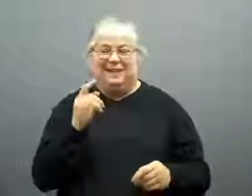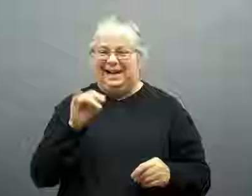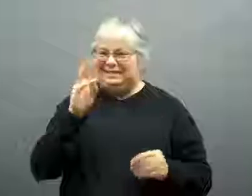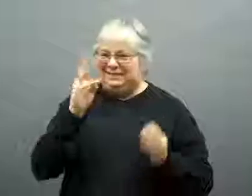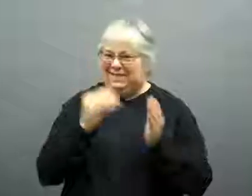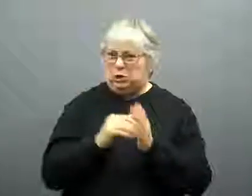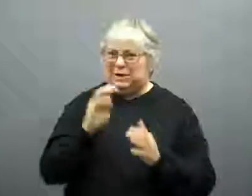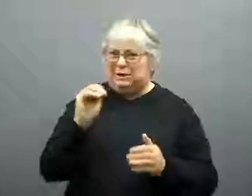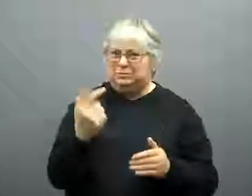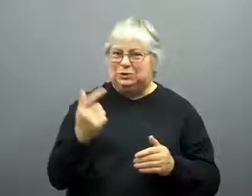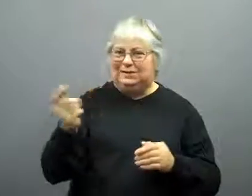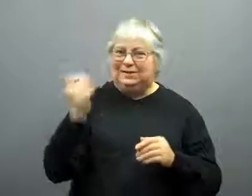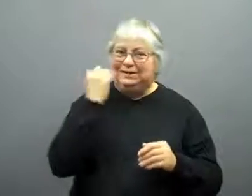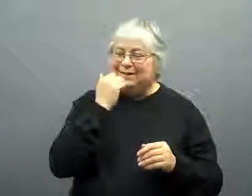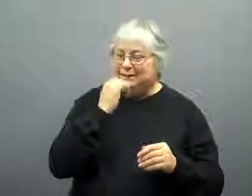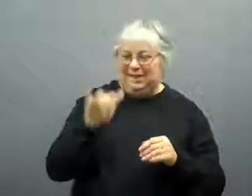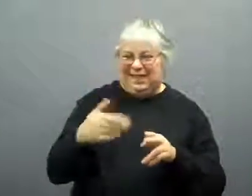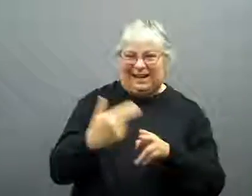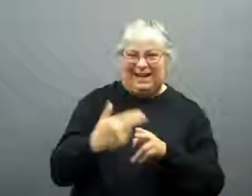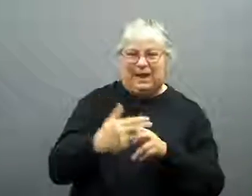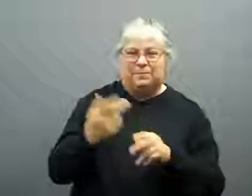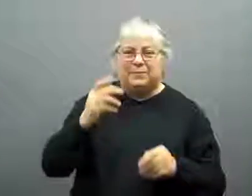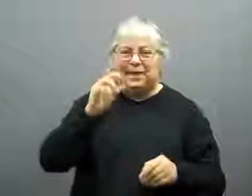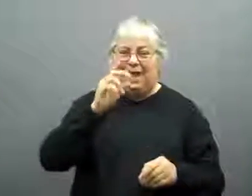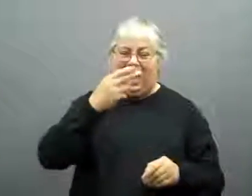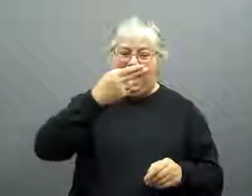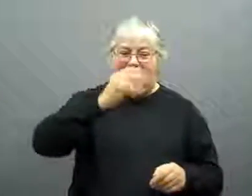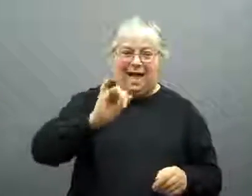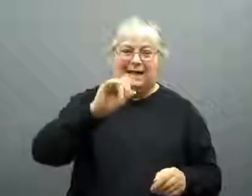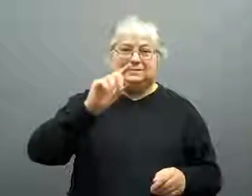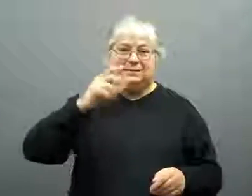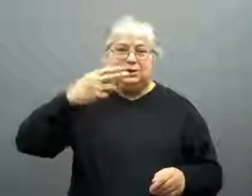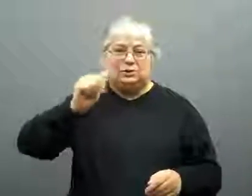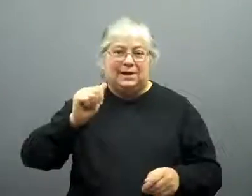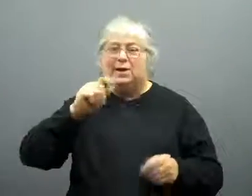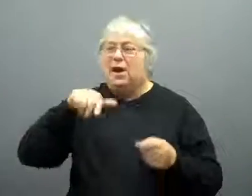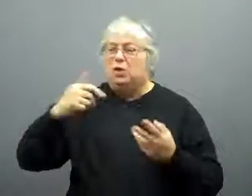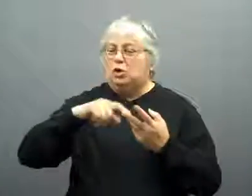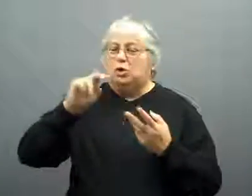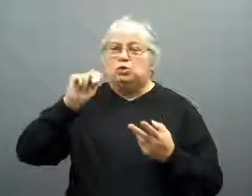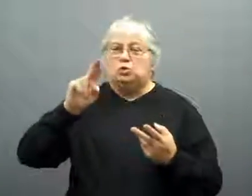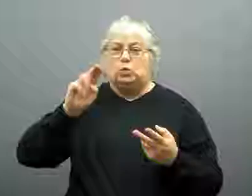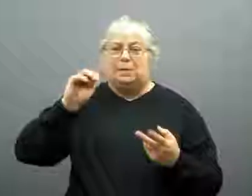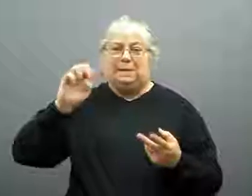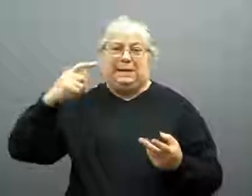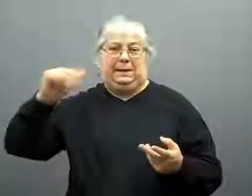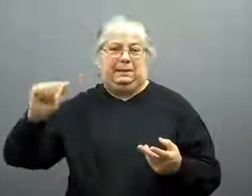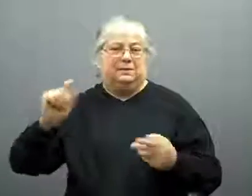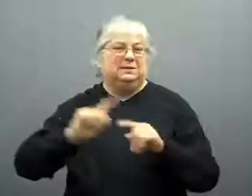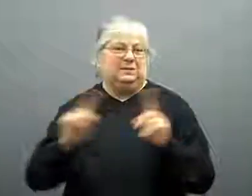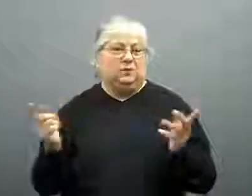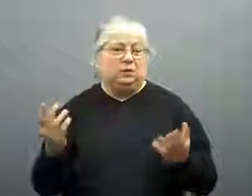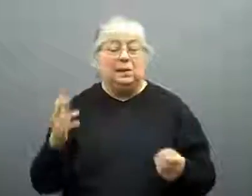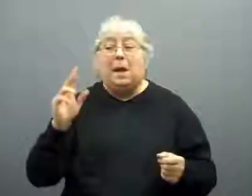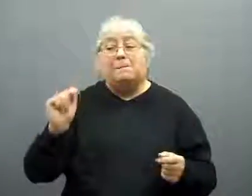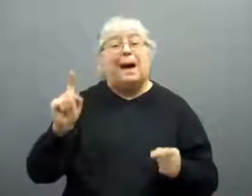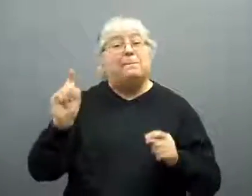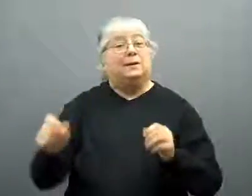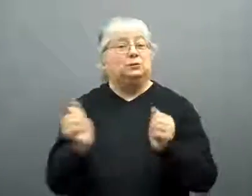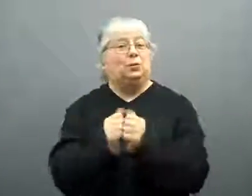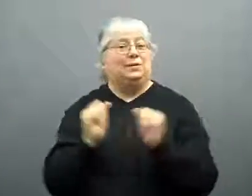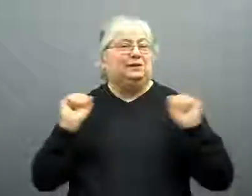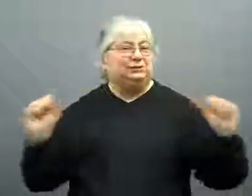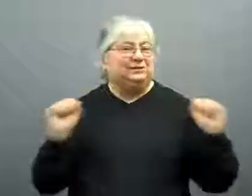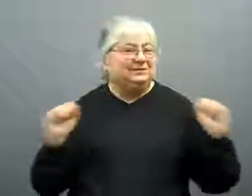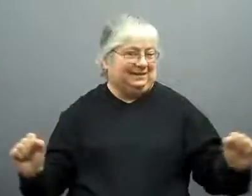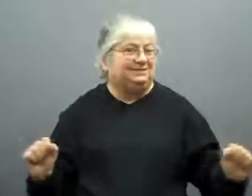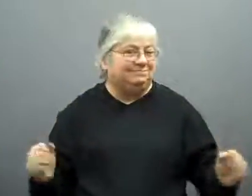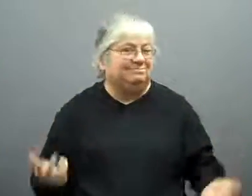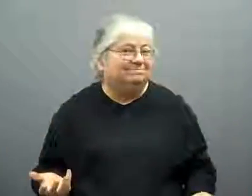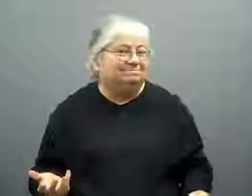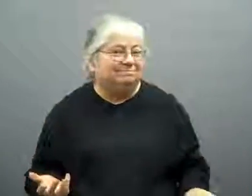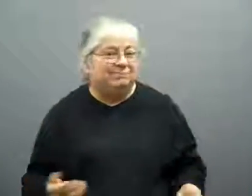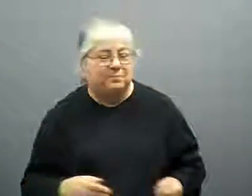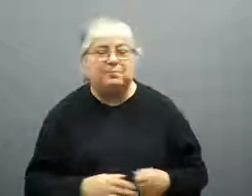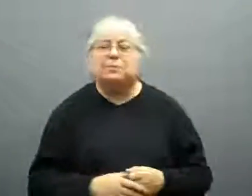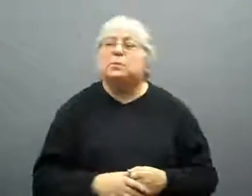That would be 6000mg of Hi-DHA or NuMega. Exercise is essential.